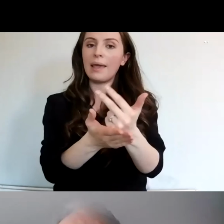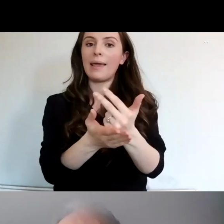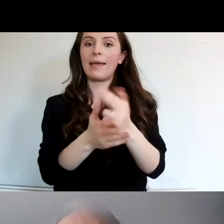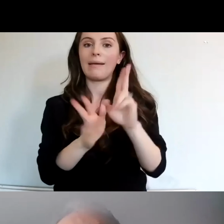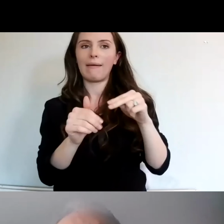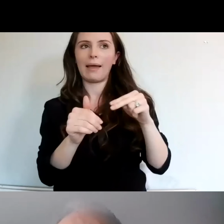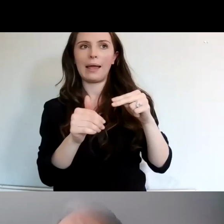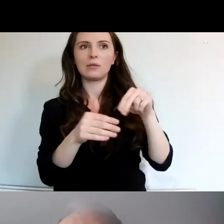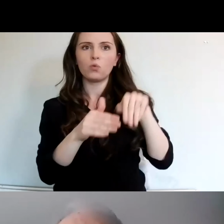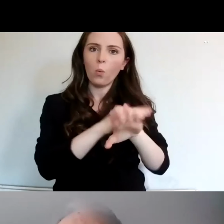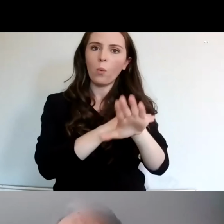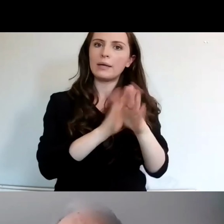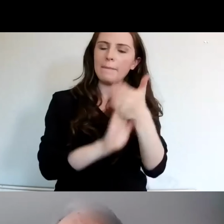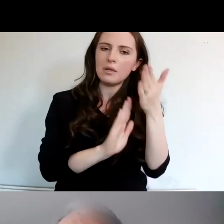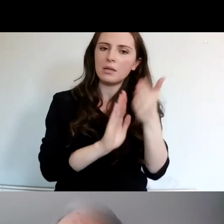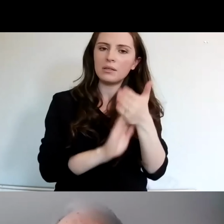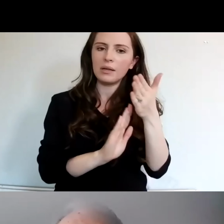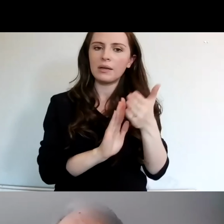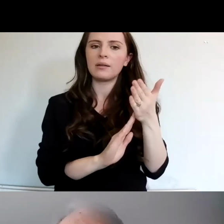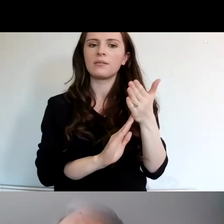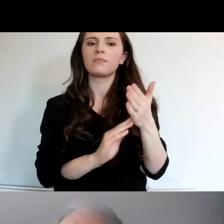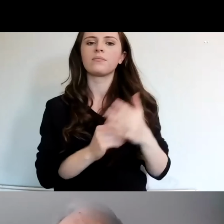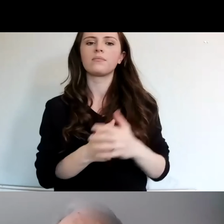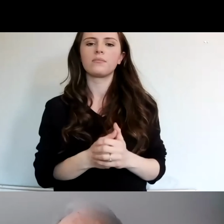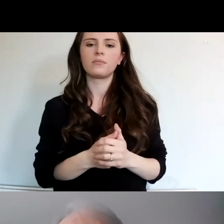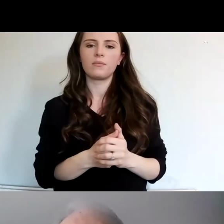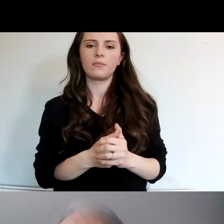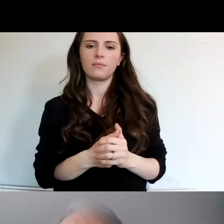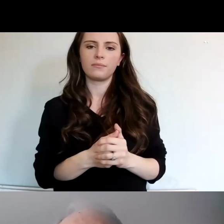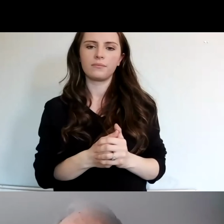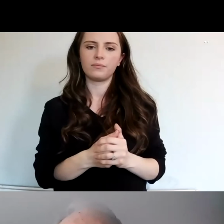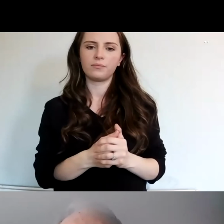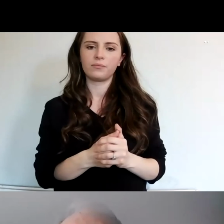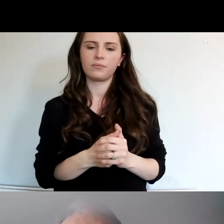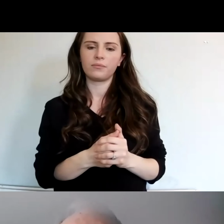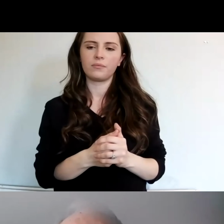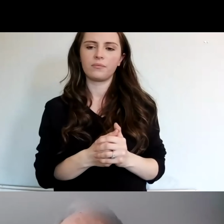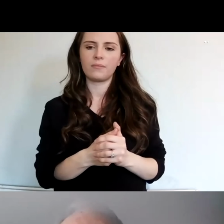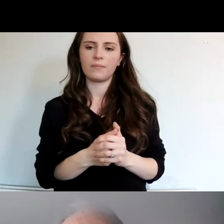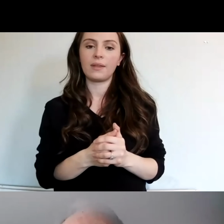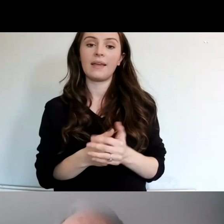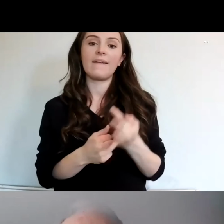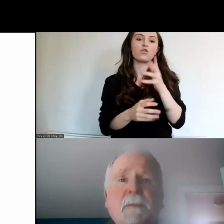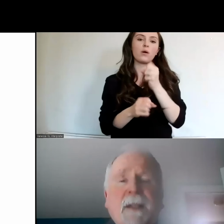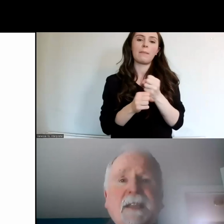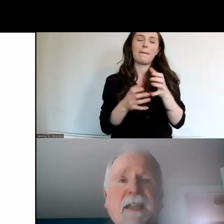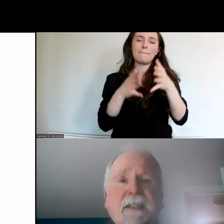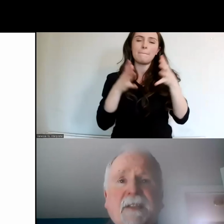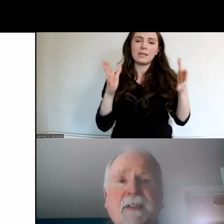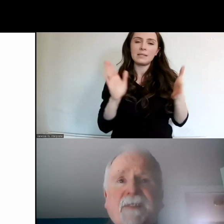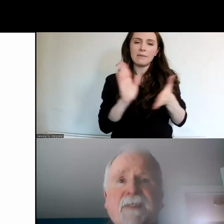wayfinding being critical, particularly if you're talking about large buildings, circulation within the building and the environment,